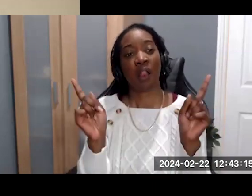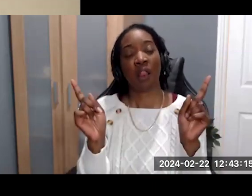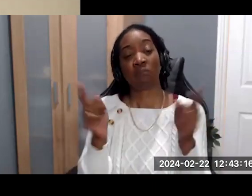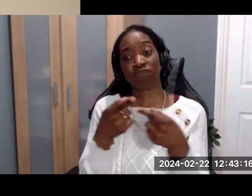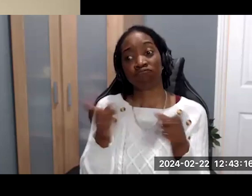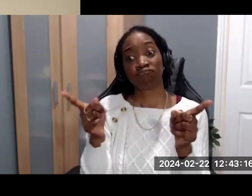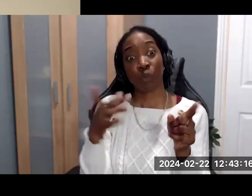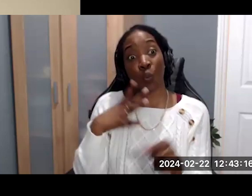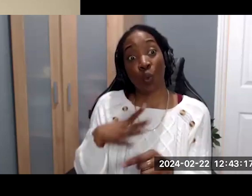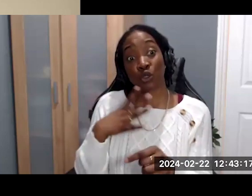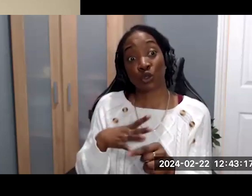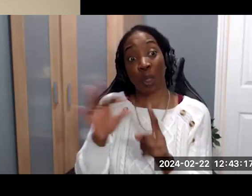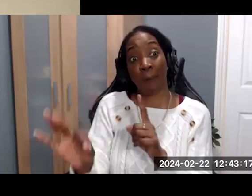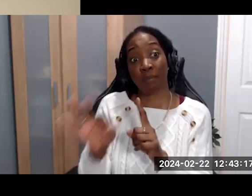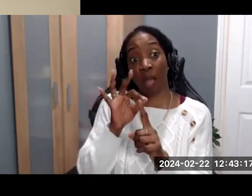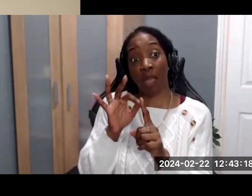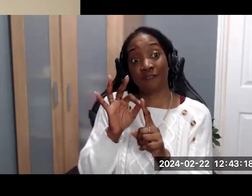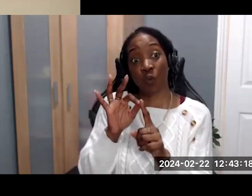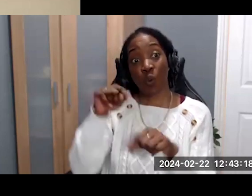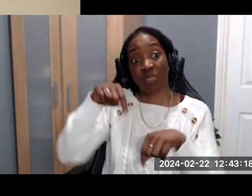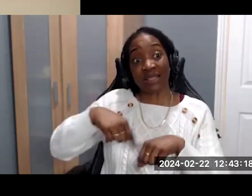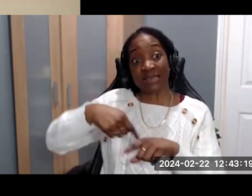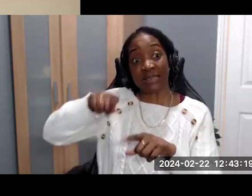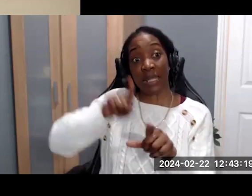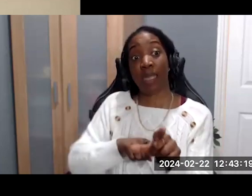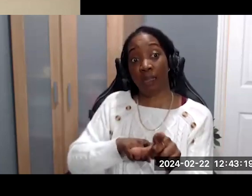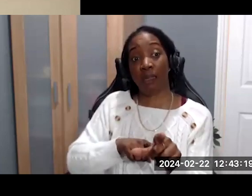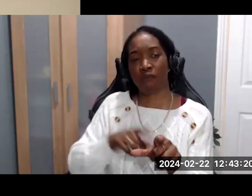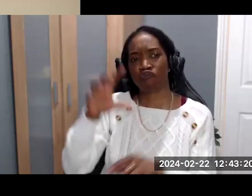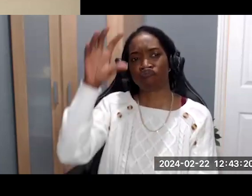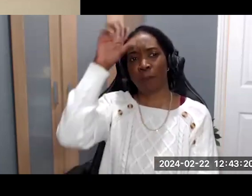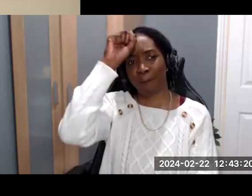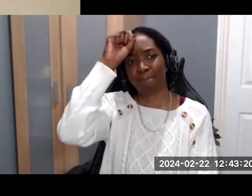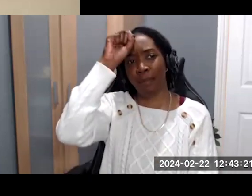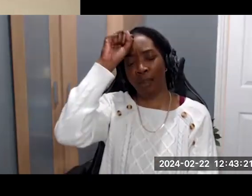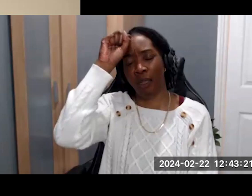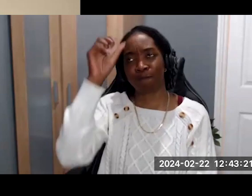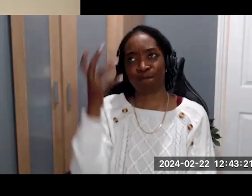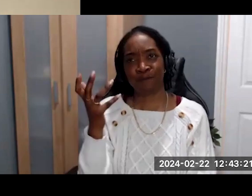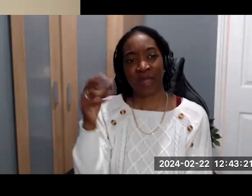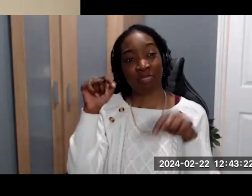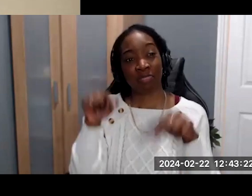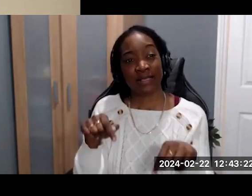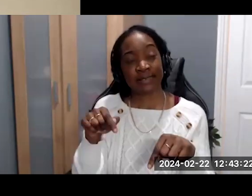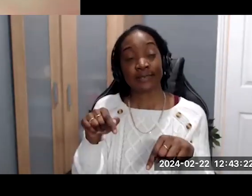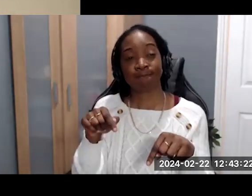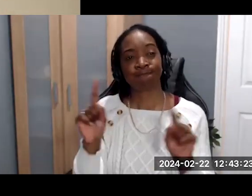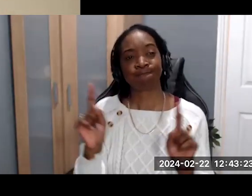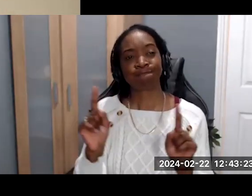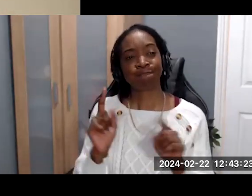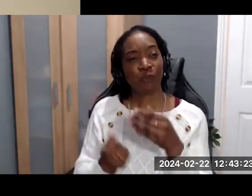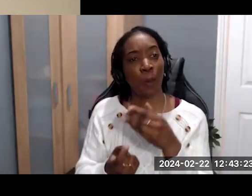want to apply for this Edition um to re remember that this is an opportunity and experience that